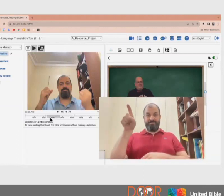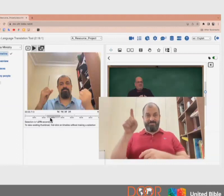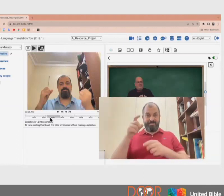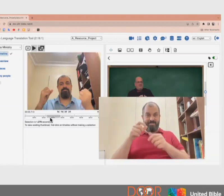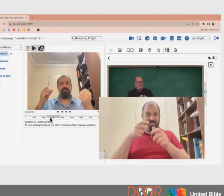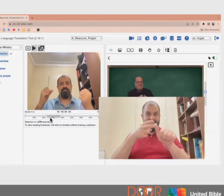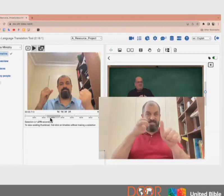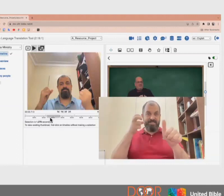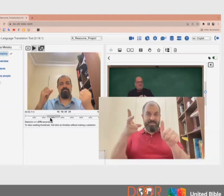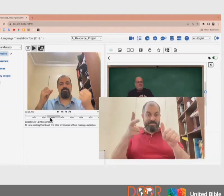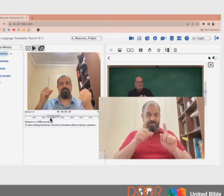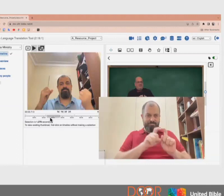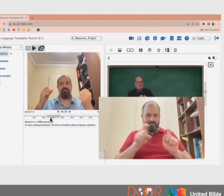So you can see that, for this thumbnail, I've selected just a portion of the entire video.